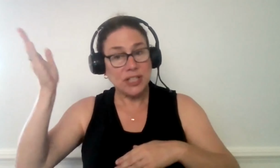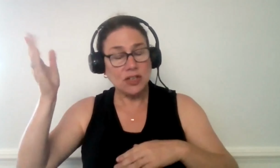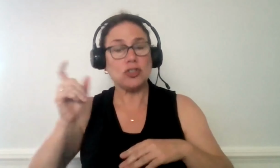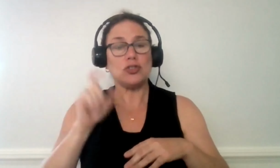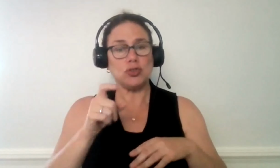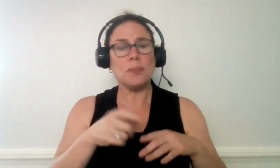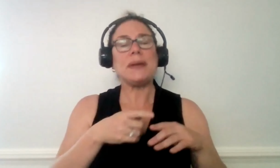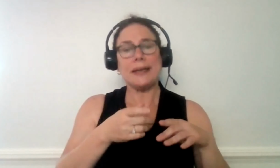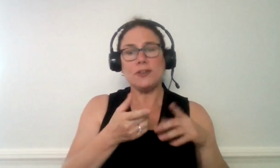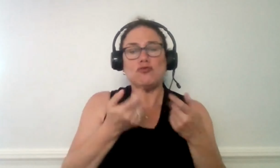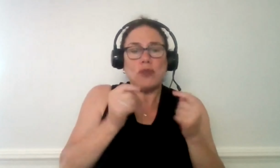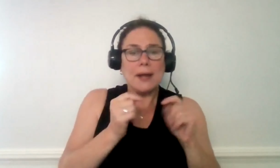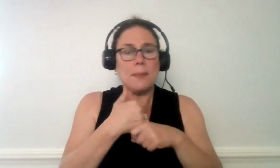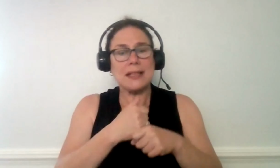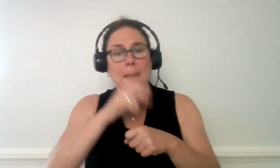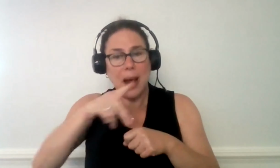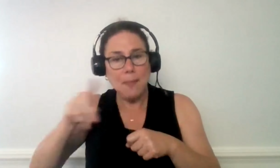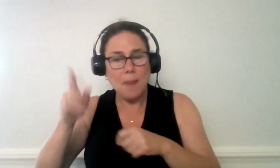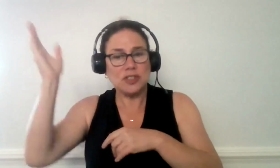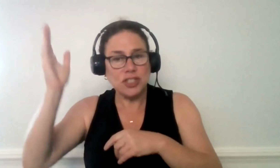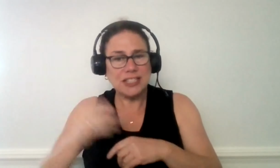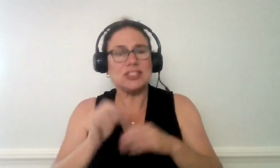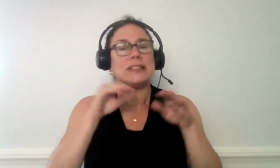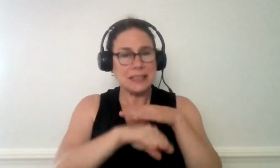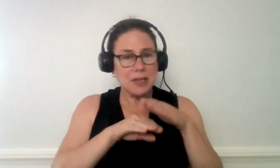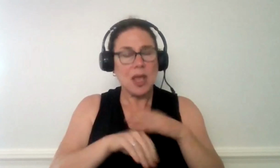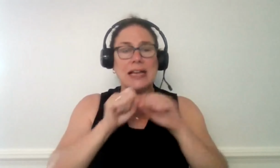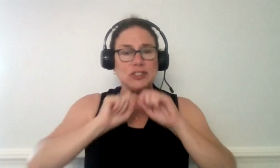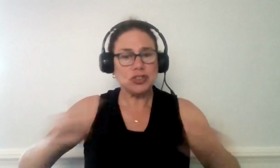as accessibly as possible, and share those documents out with the audience.